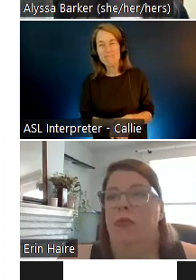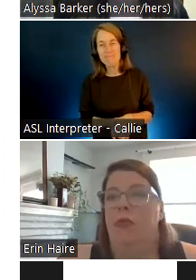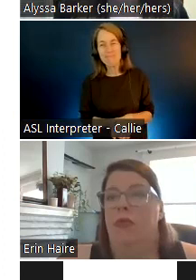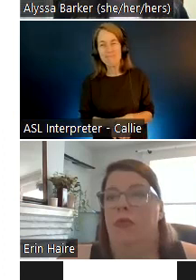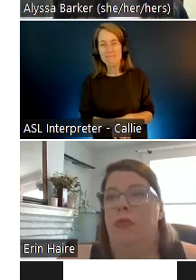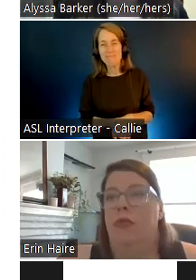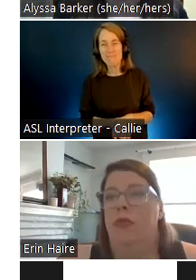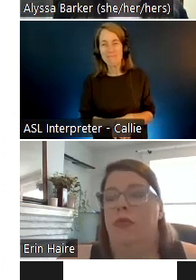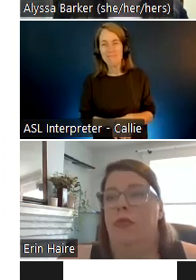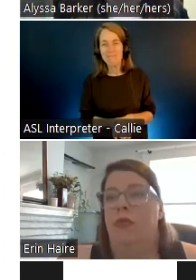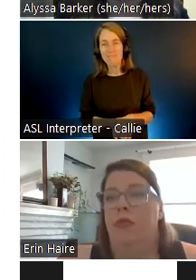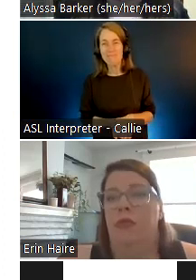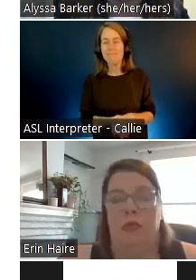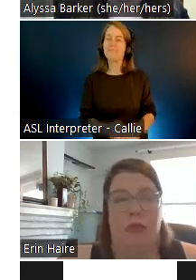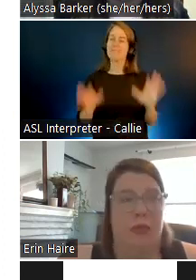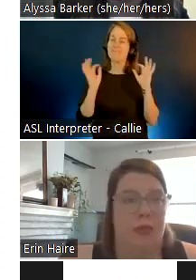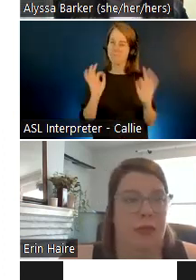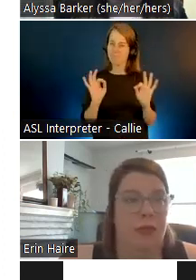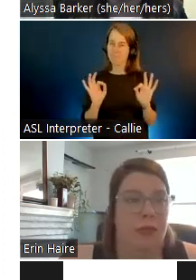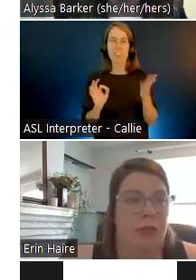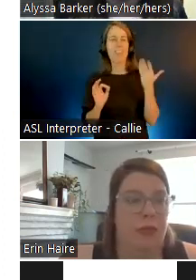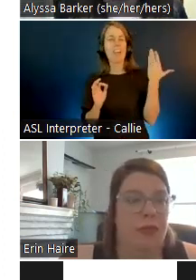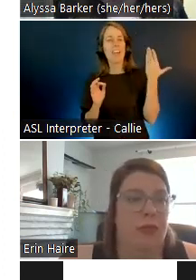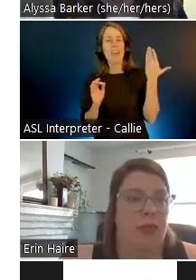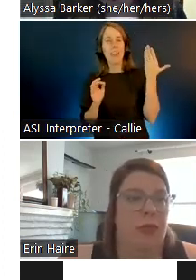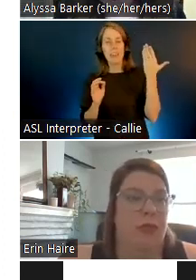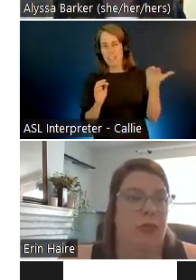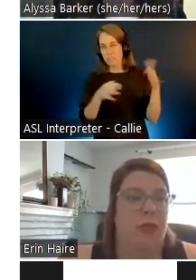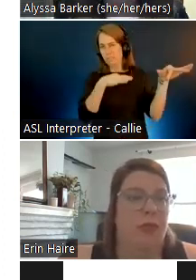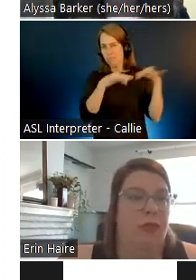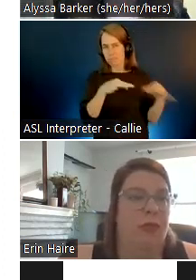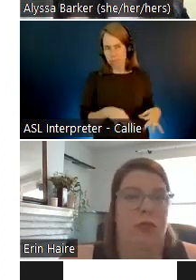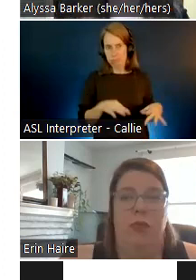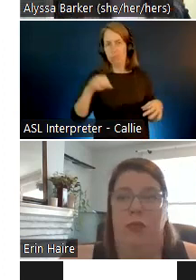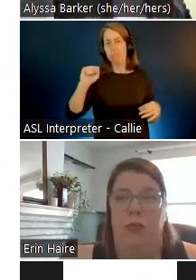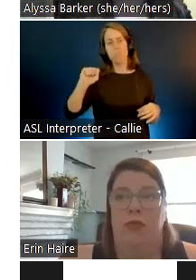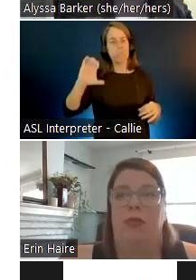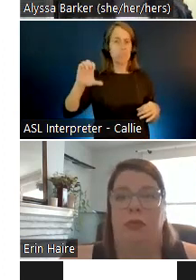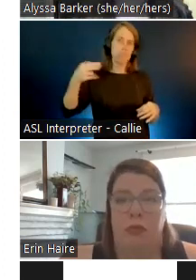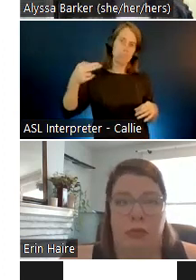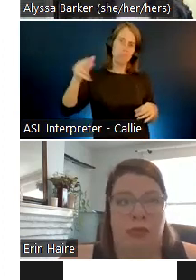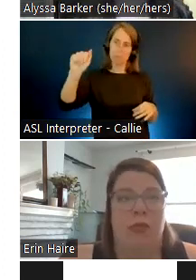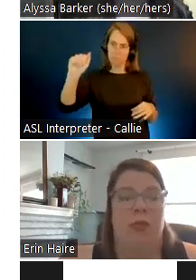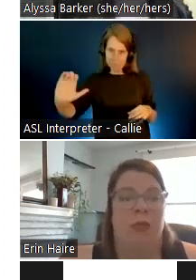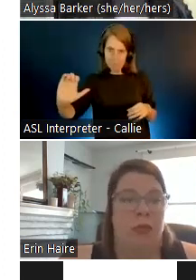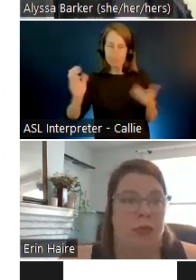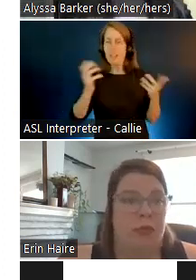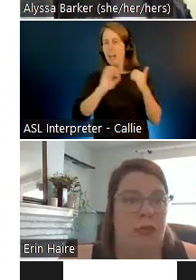Alyssa: this is just a little bit about us and kind of how our process works um as the commission